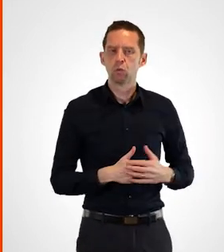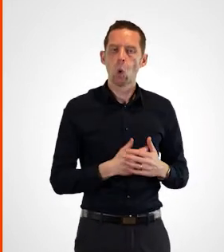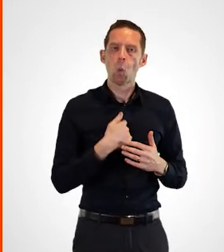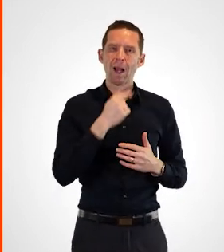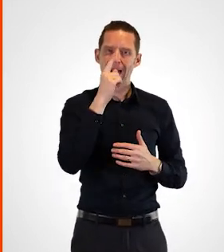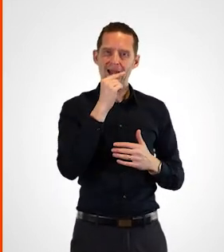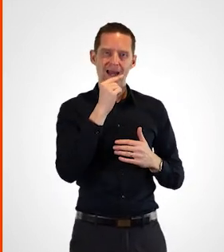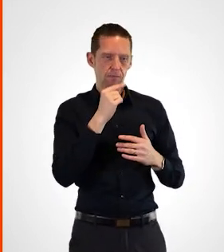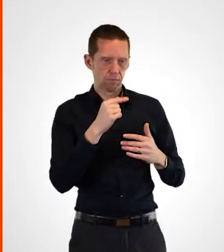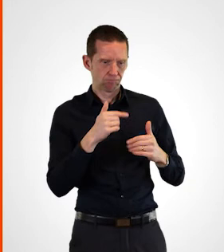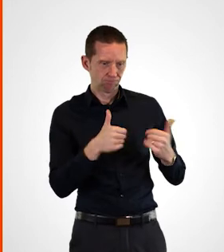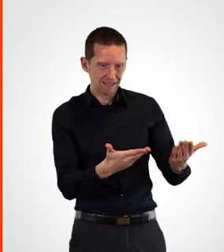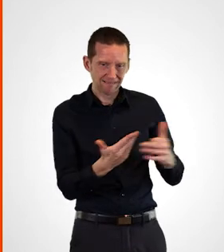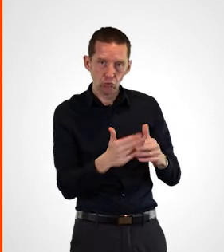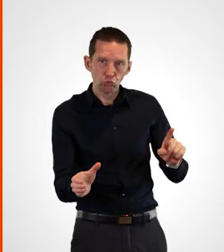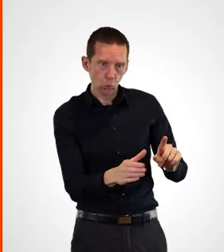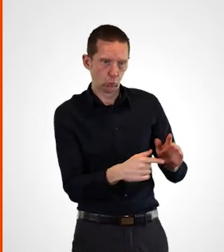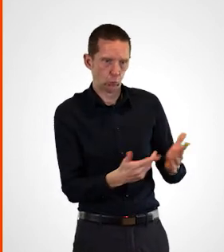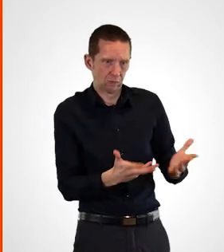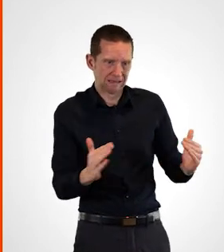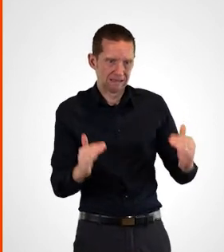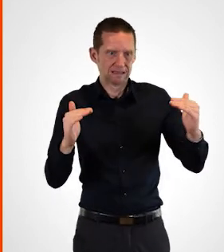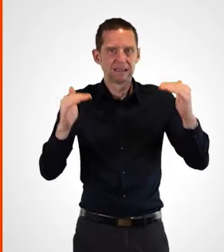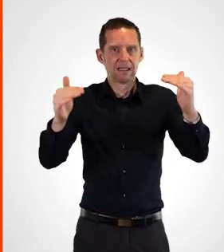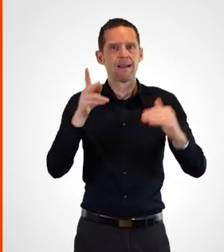so that we can intervene quickly to get them back on the right track.